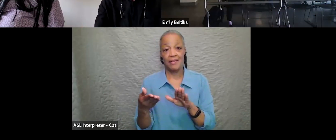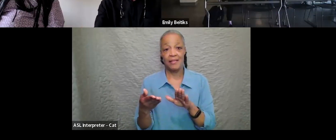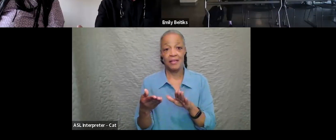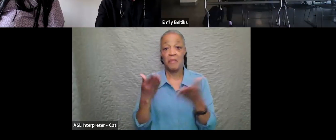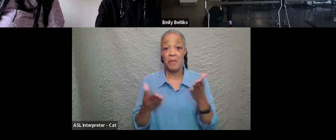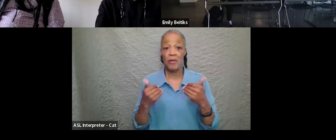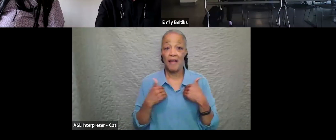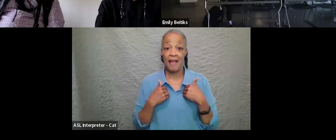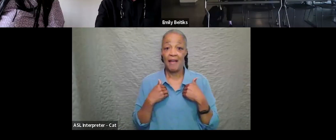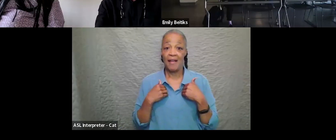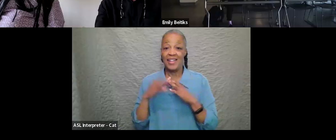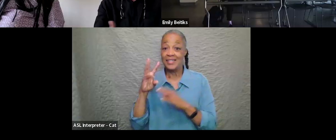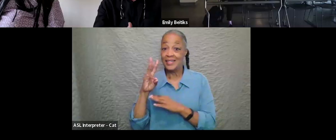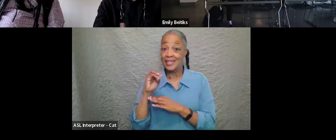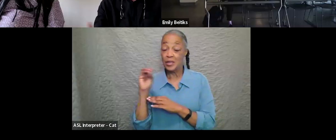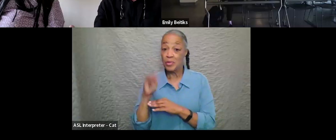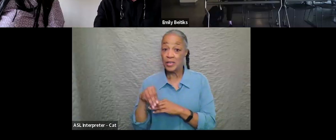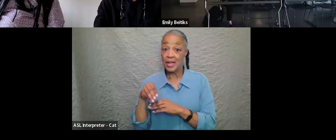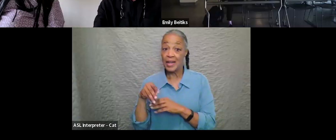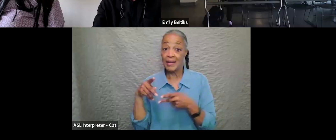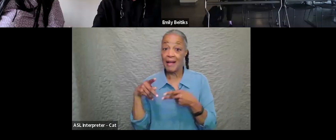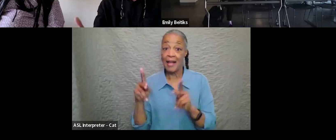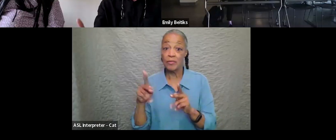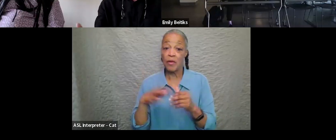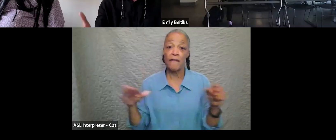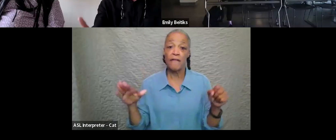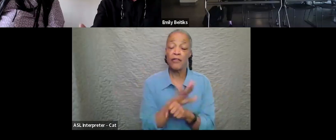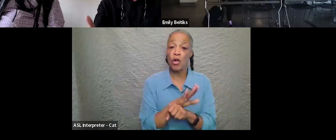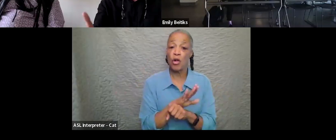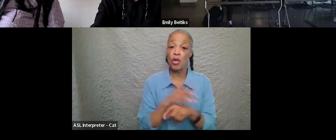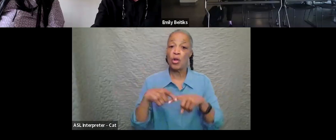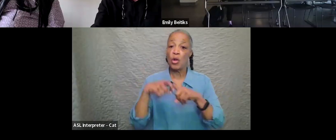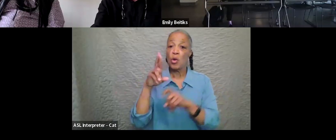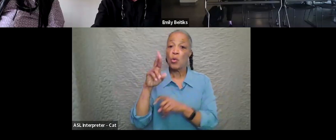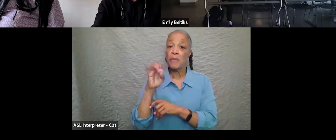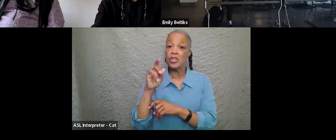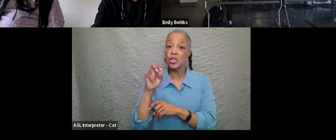up to 60% chance of full remission had they gotten a standard treatment for their leukemia or lymphoma.